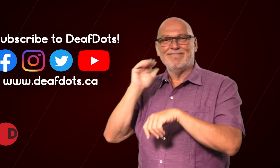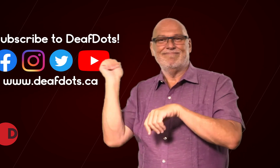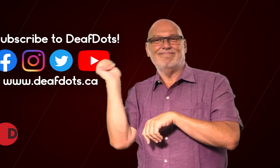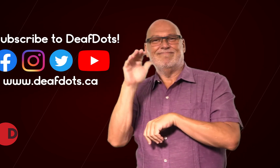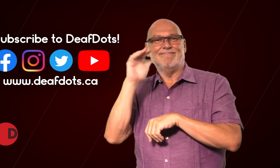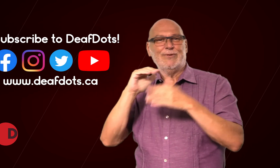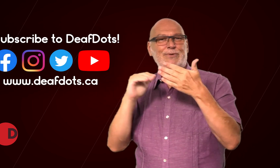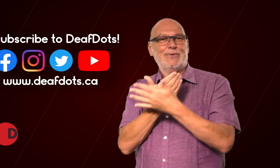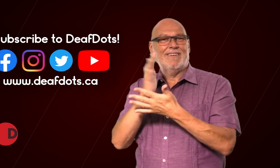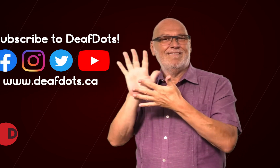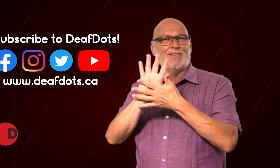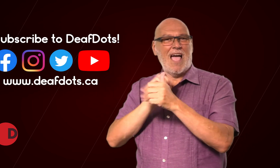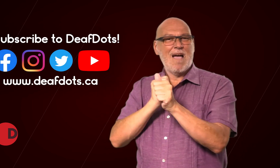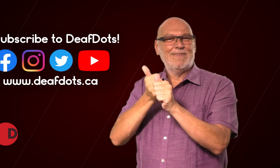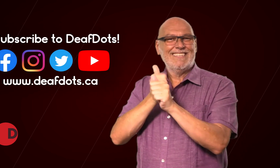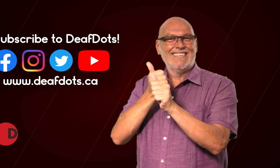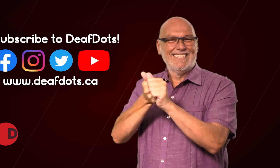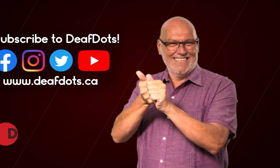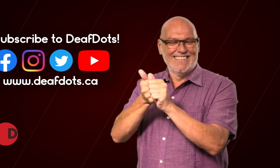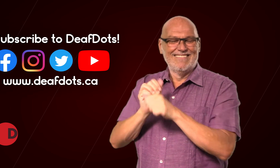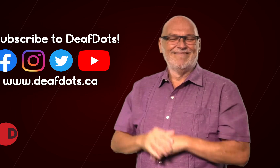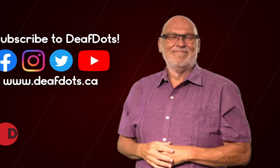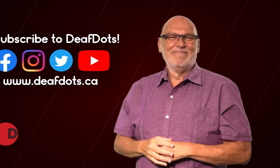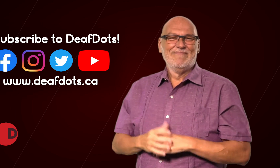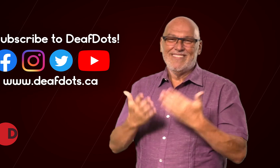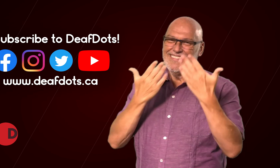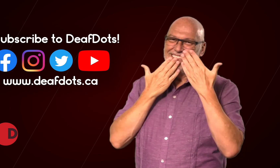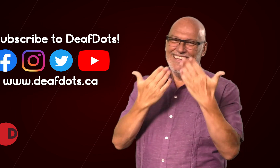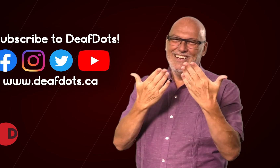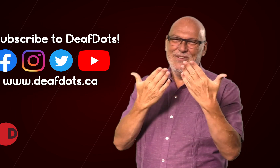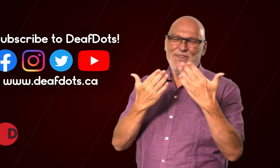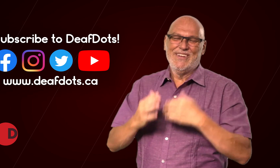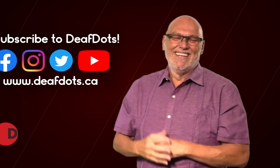to get new video updates!